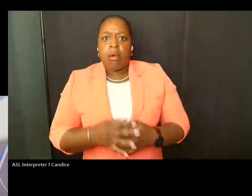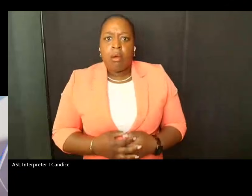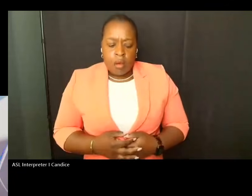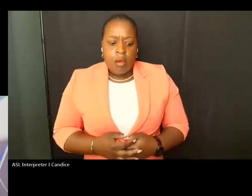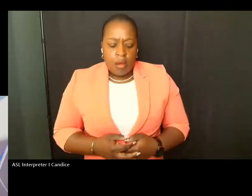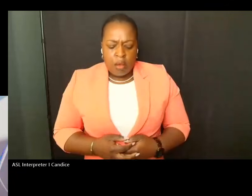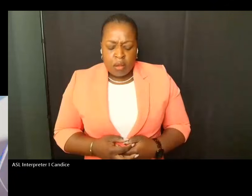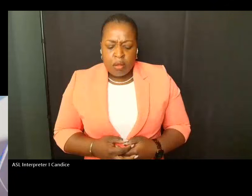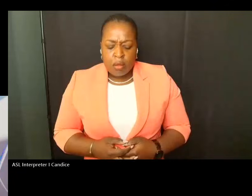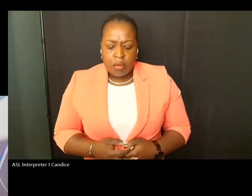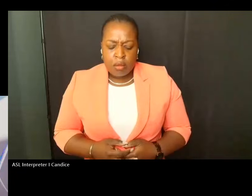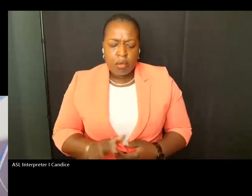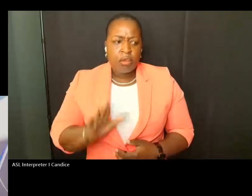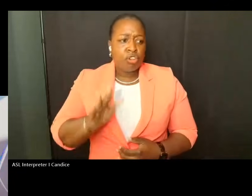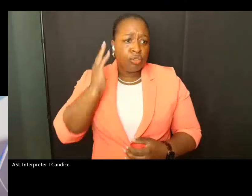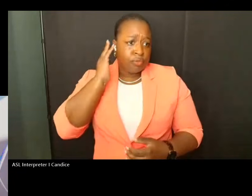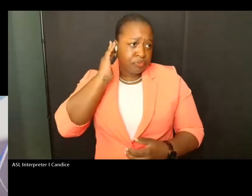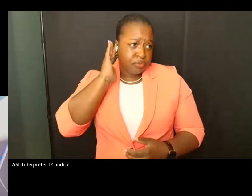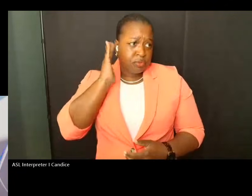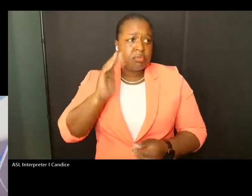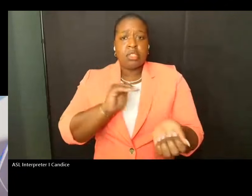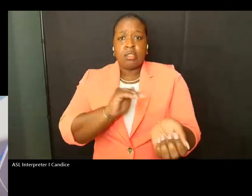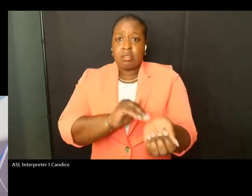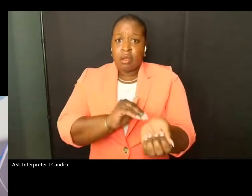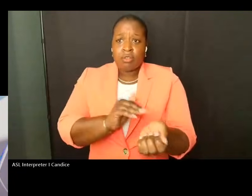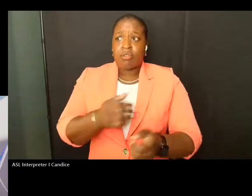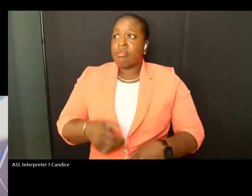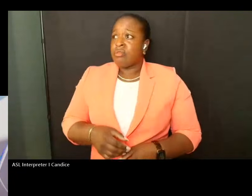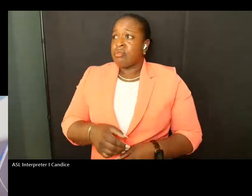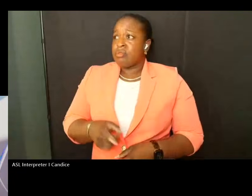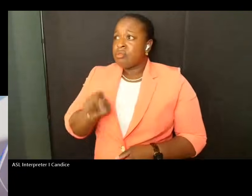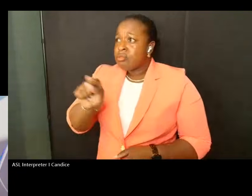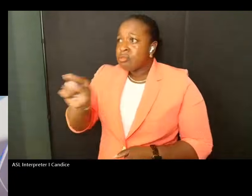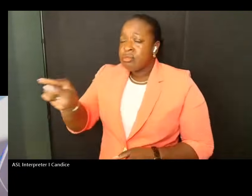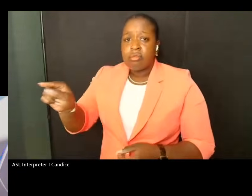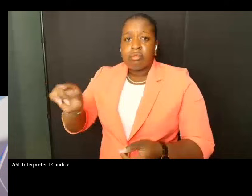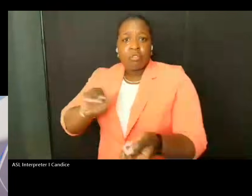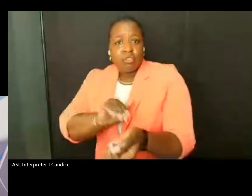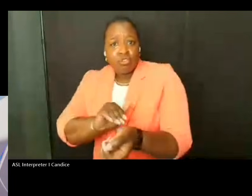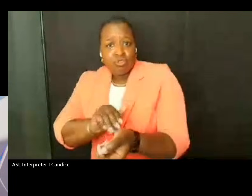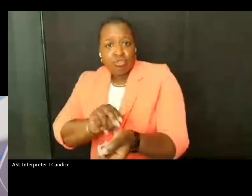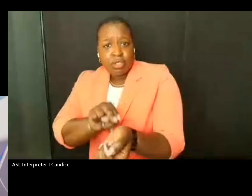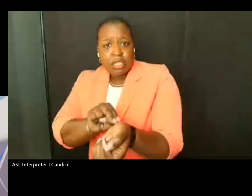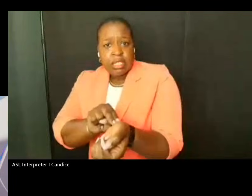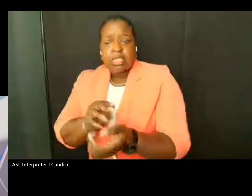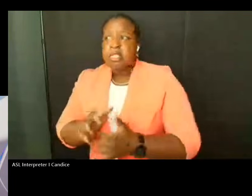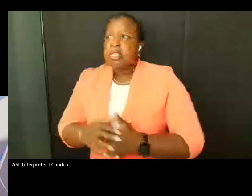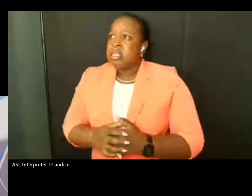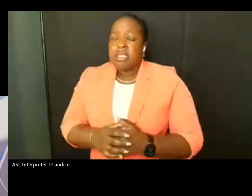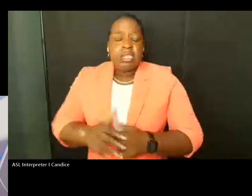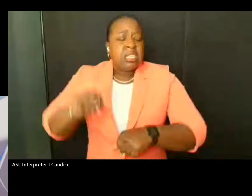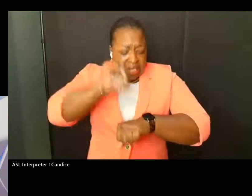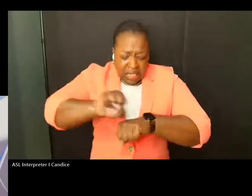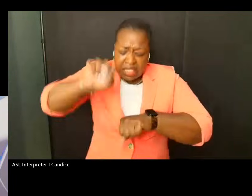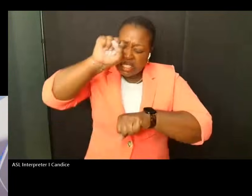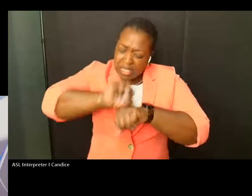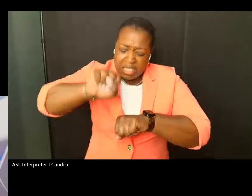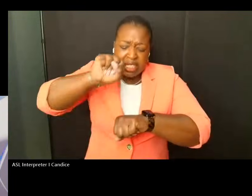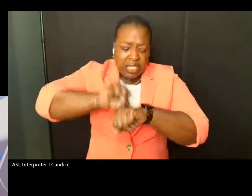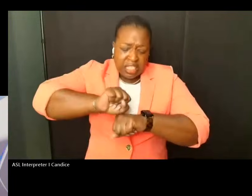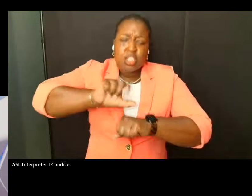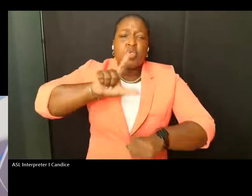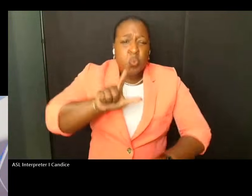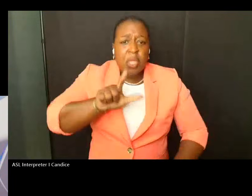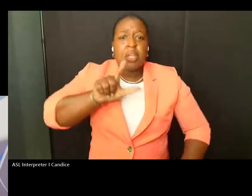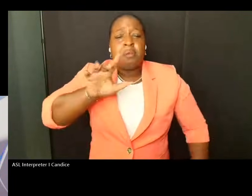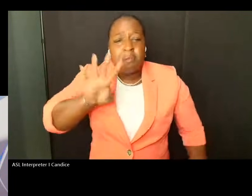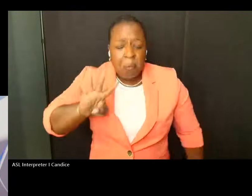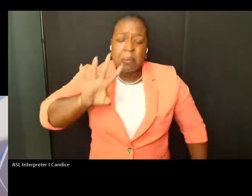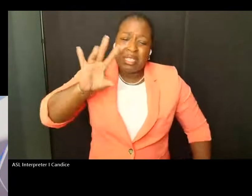her doctors, the nurses. I mean, we worked around the clock to try to figure out what